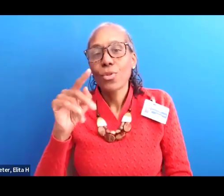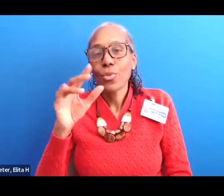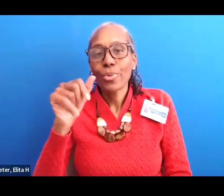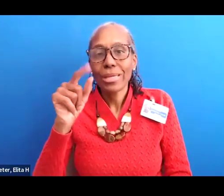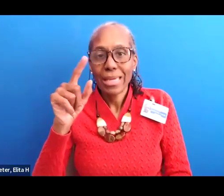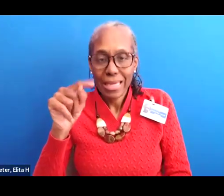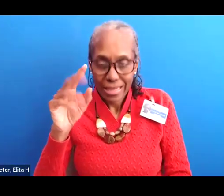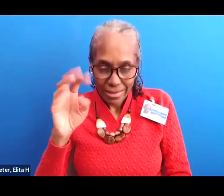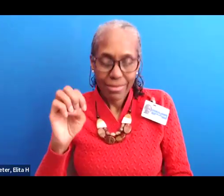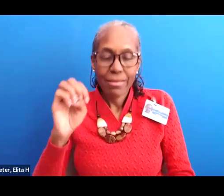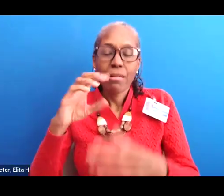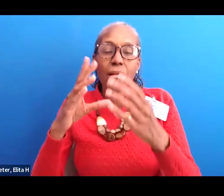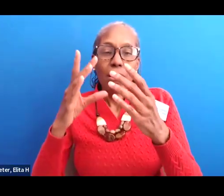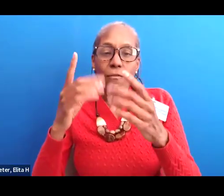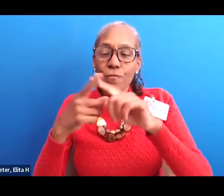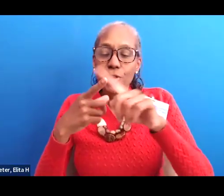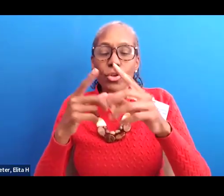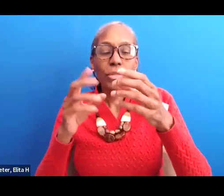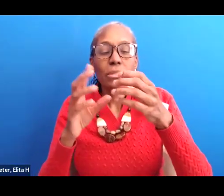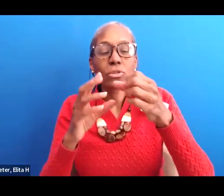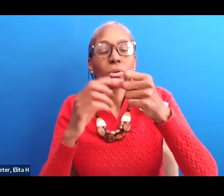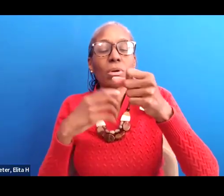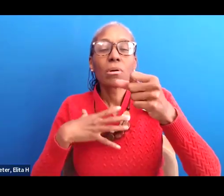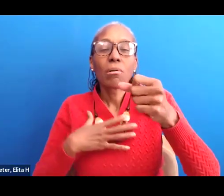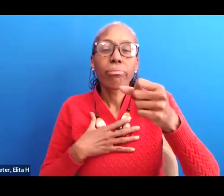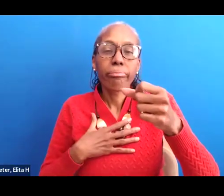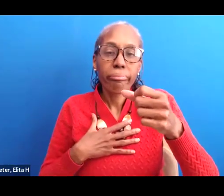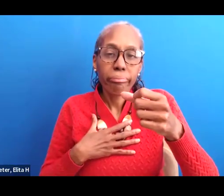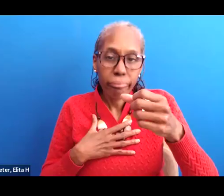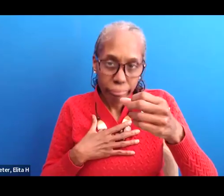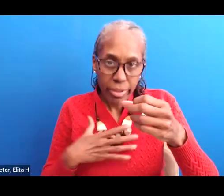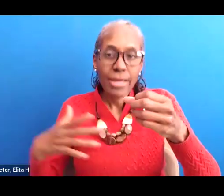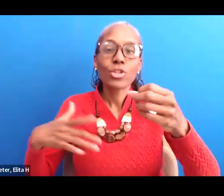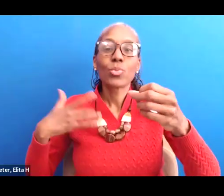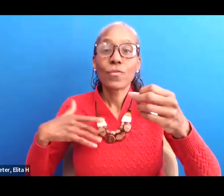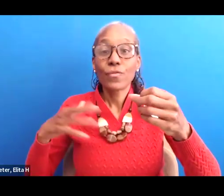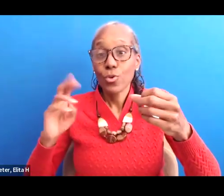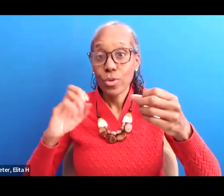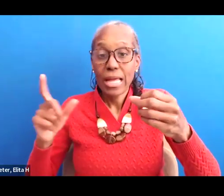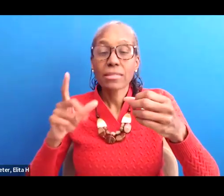finger and just relax that bowel, and you'll actually feel the bowel relax, and then the stool will come out.